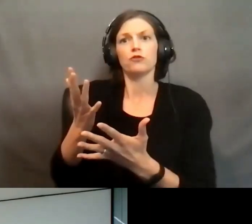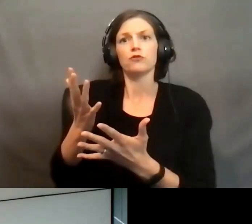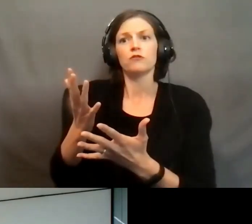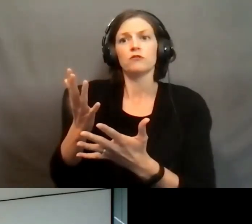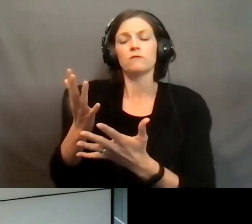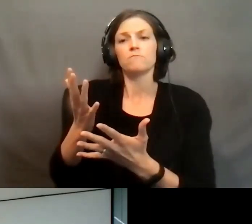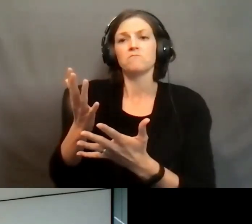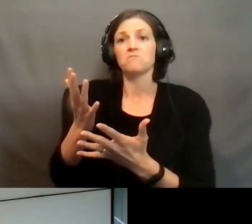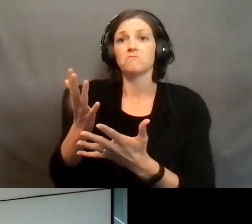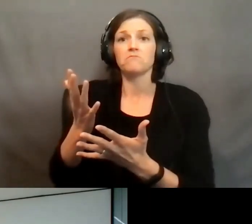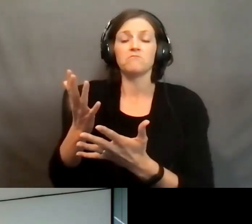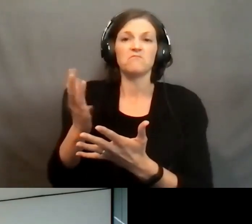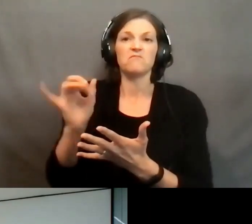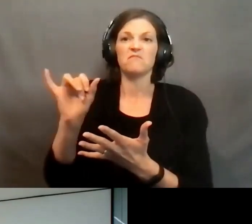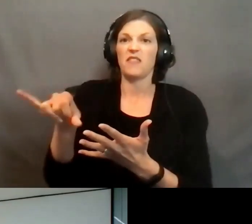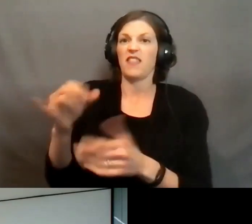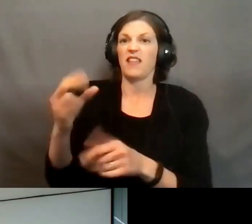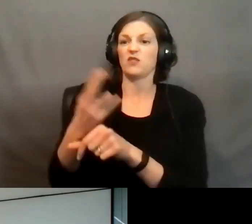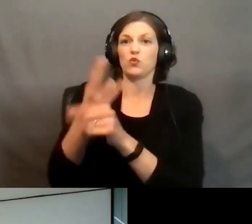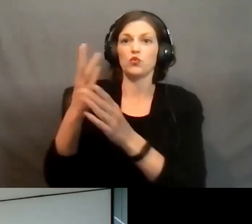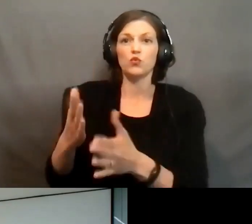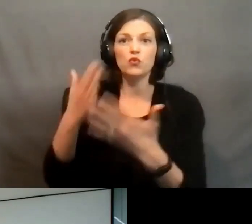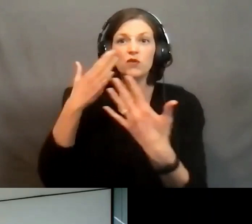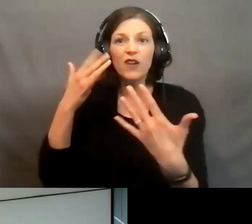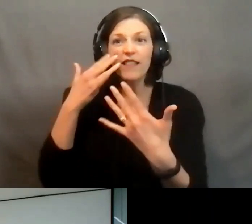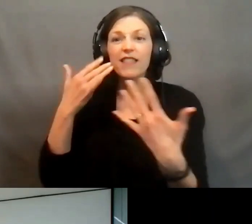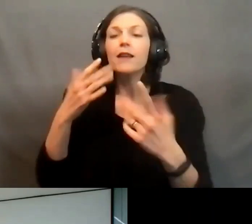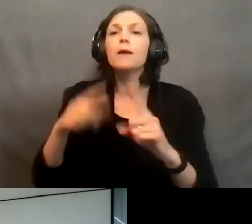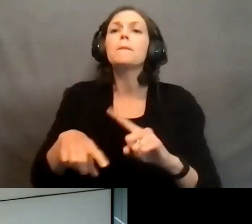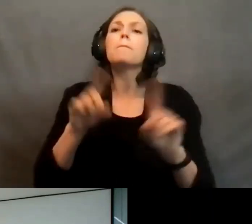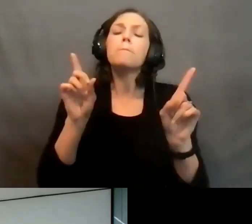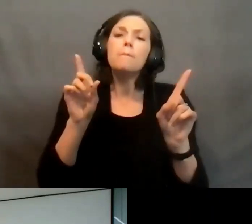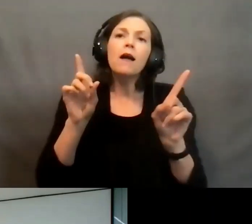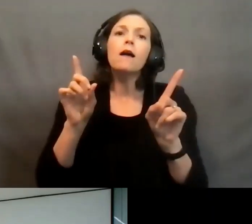user-friendly . In saying that, 12:06:12 we do not have to spend a lots of time